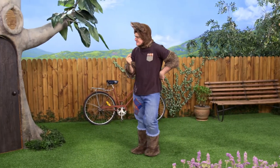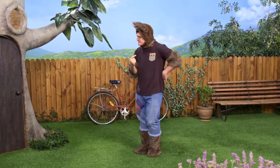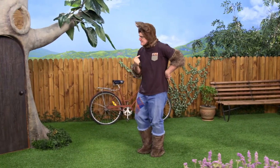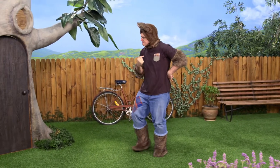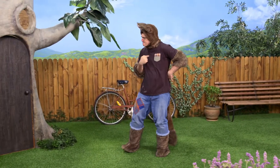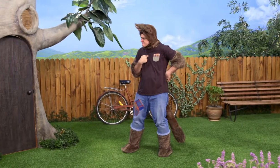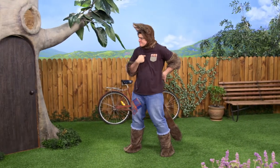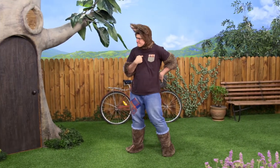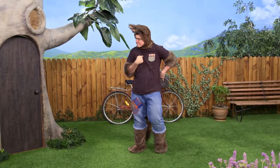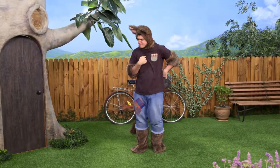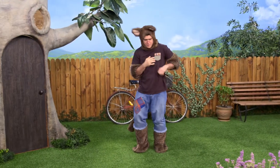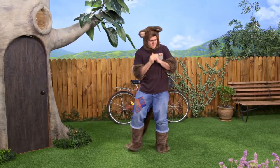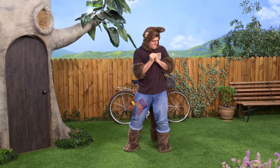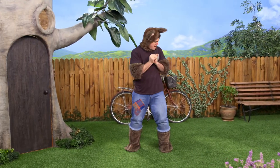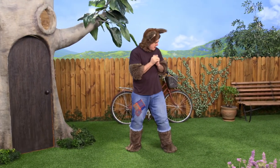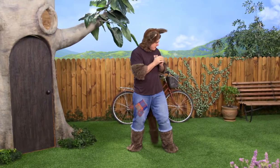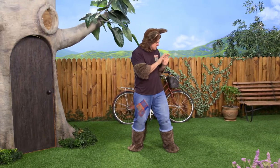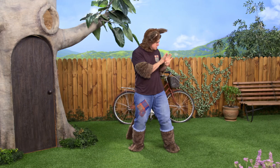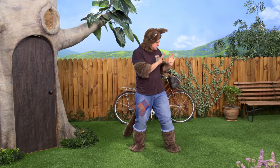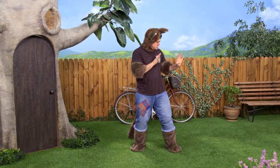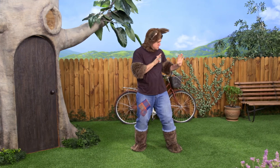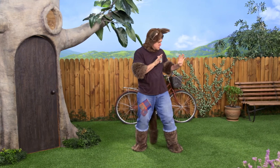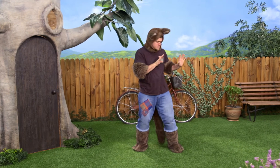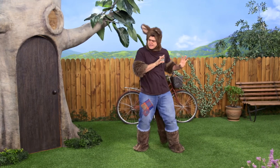Hmm. All my friends will be here.